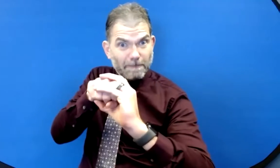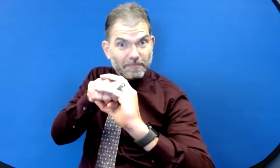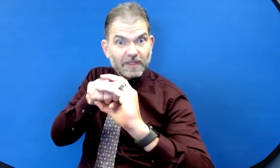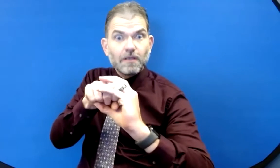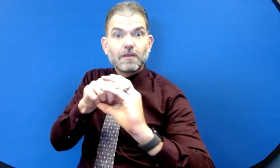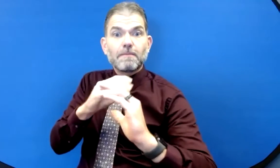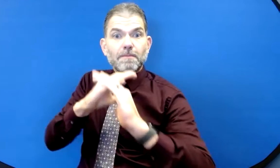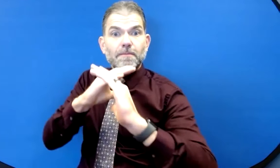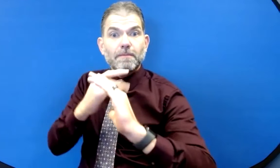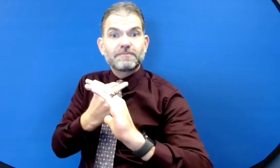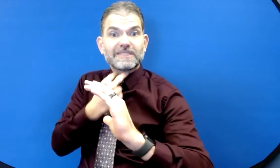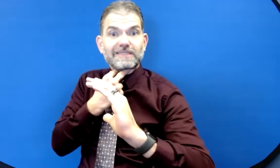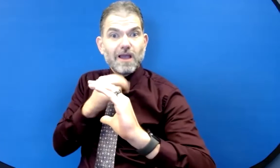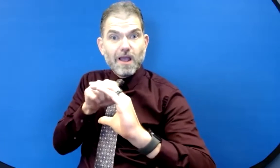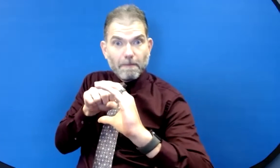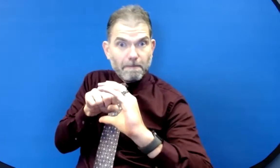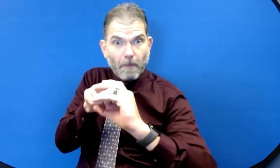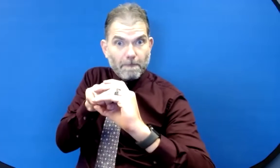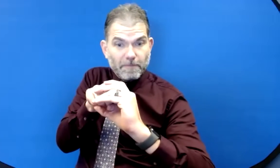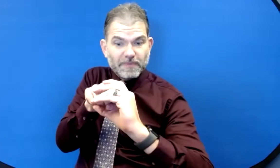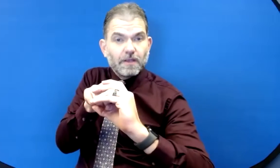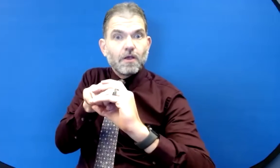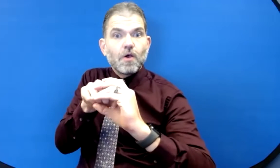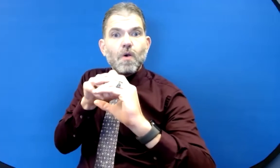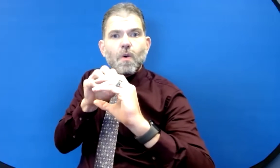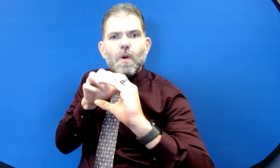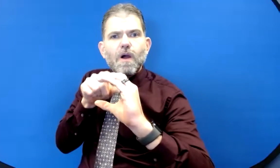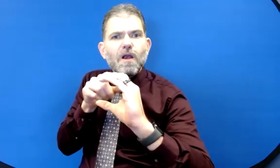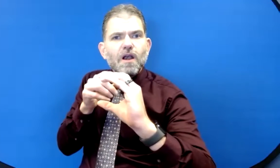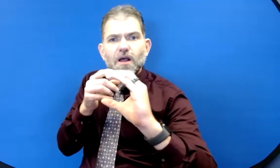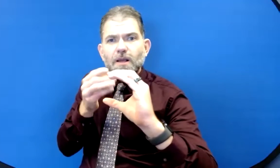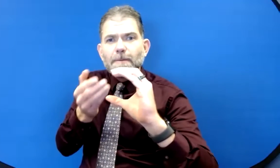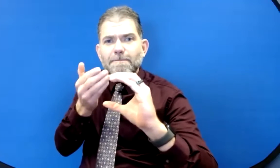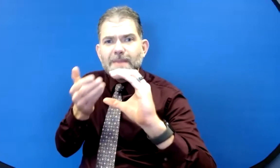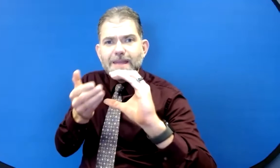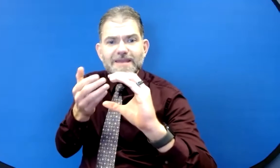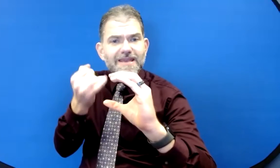ASL Interpreter: vessel, and then they would get ASL Interpreter: stuck ASL Interpreter: at a certain point in the blood vessel.